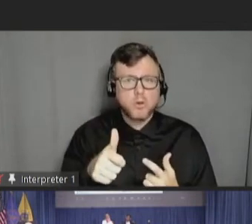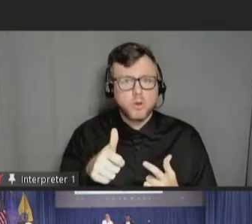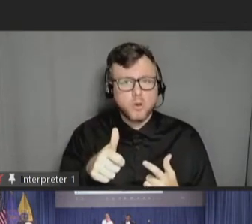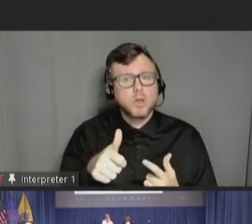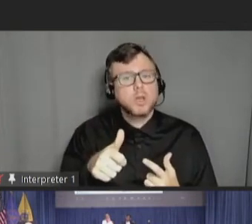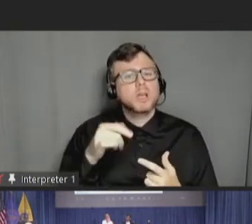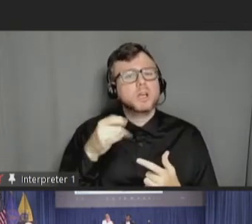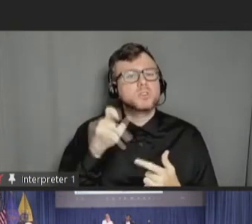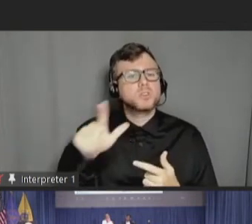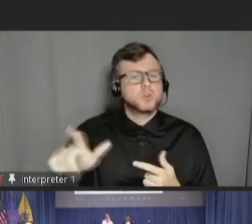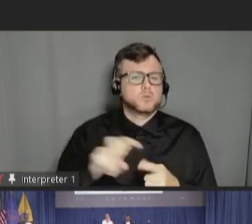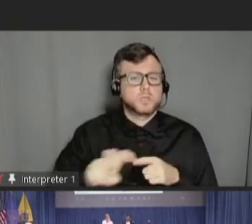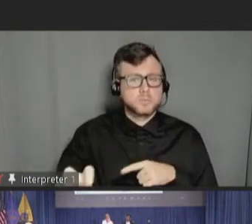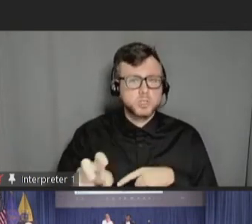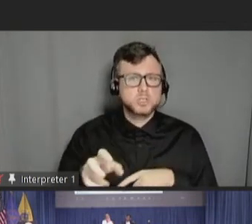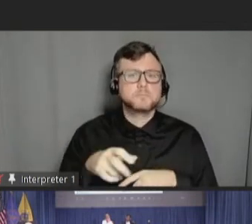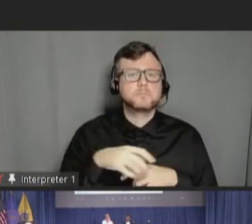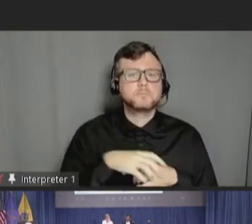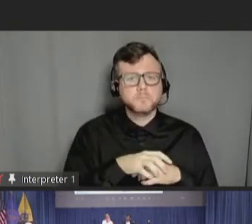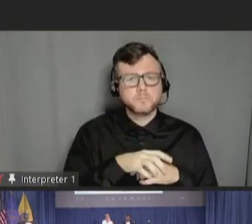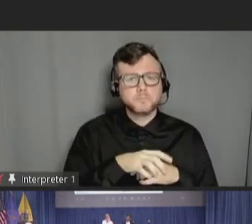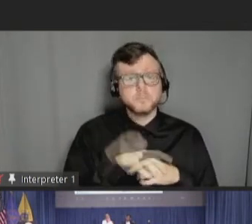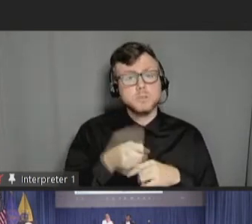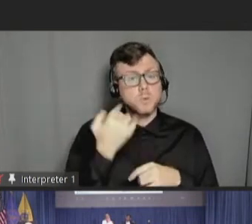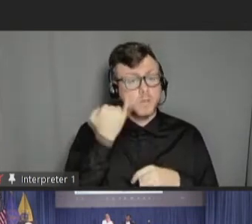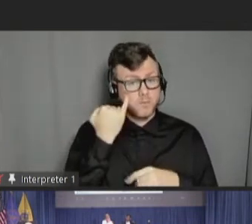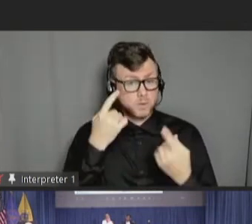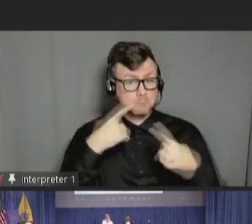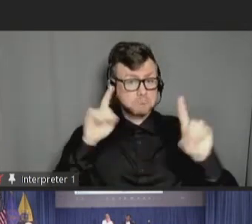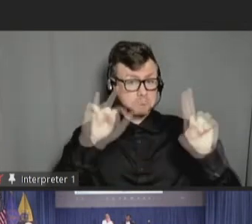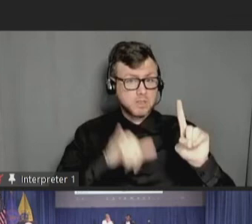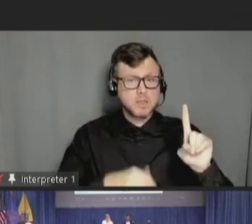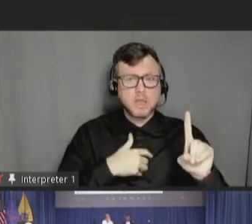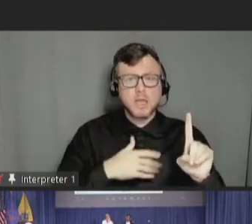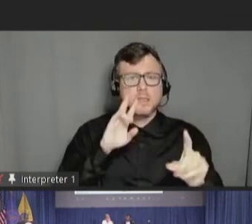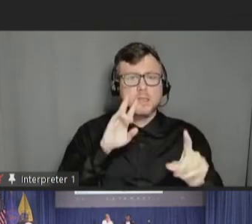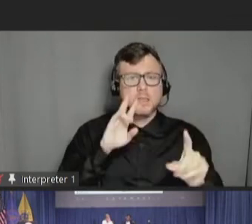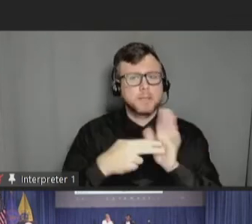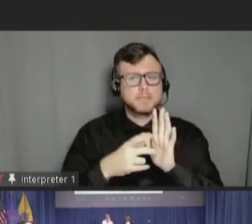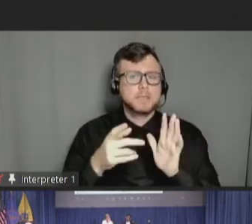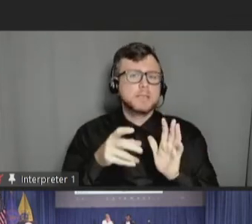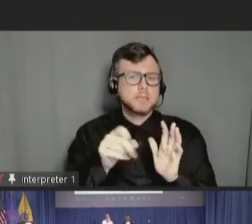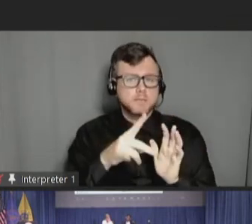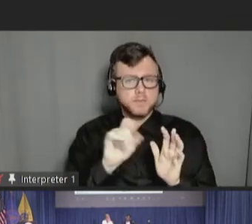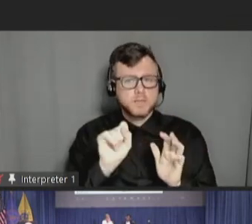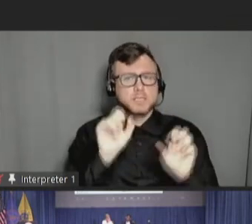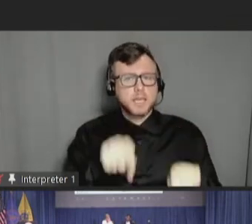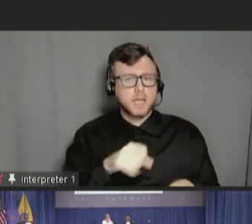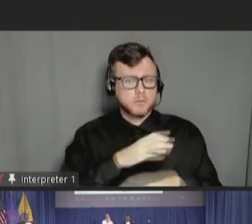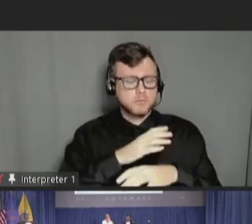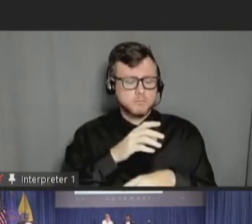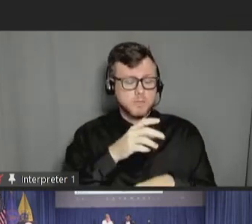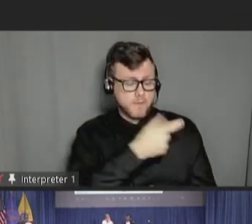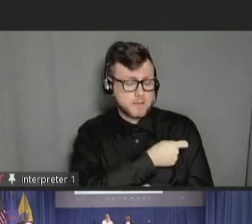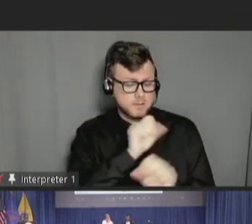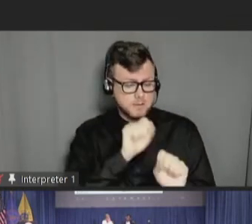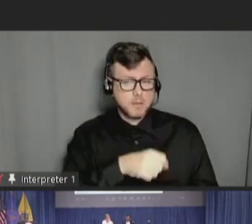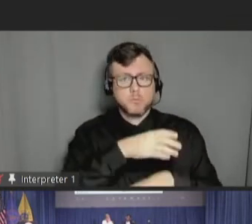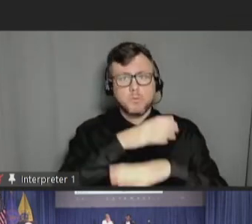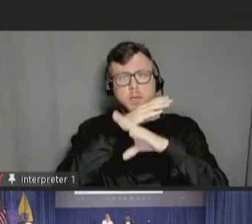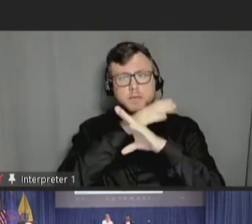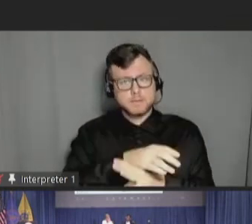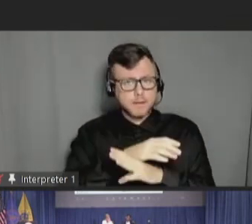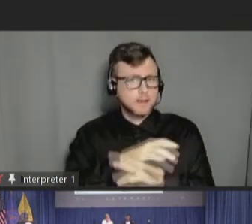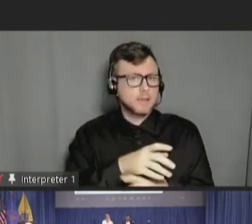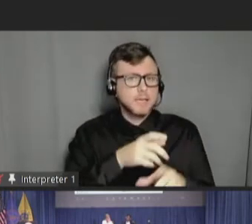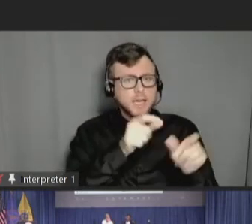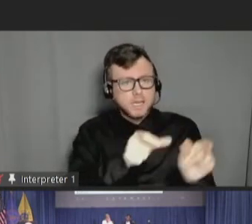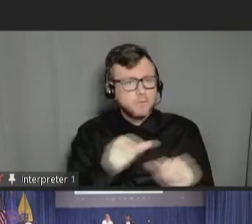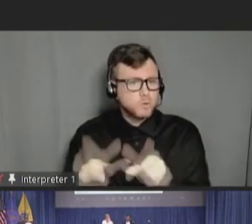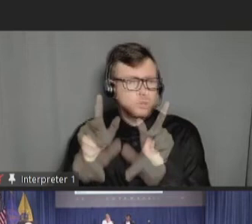be protective for the individual, as well as for the community. So, next, please.